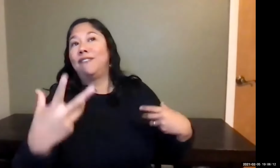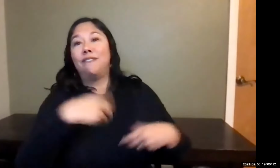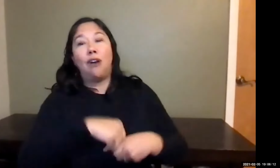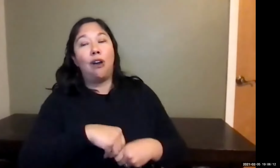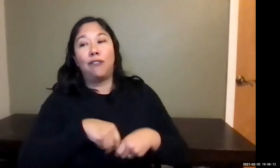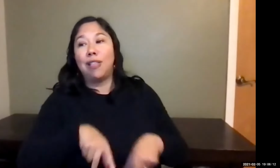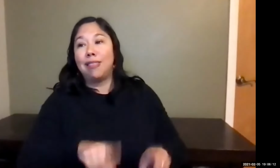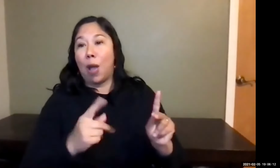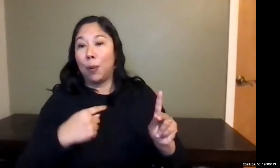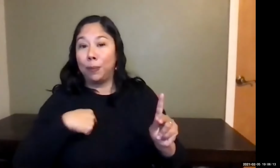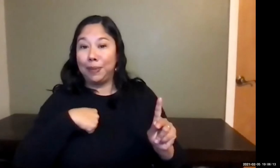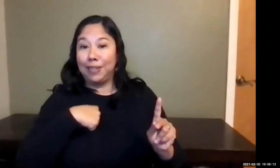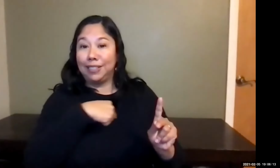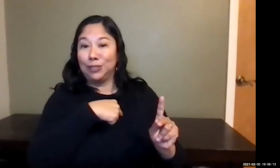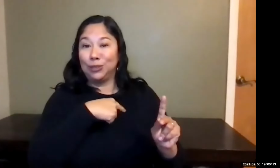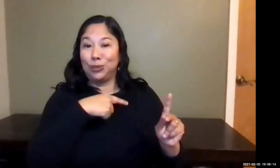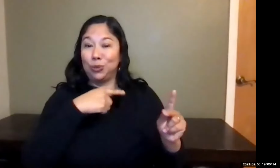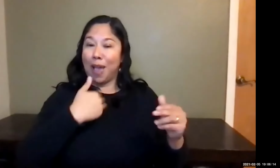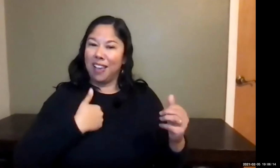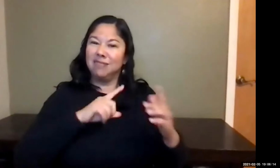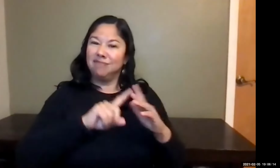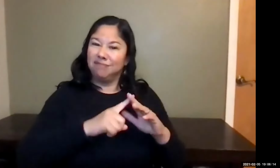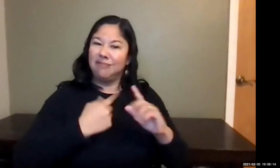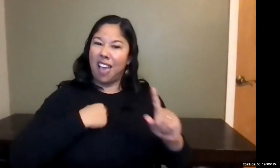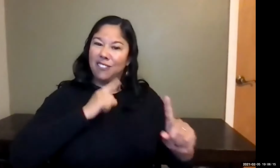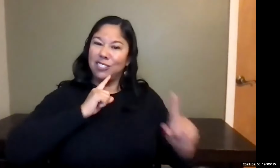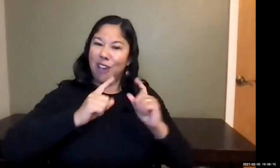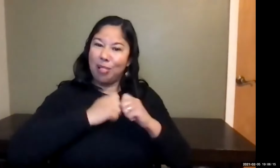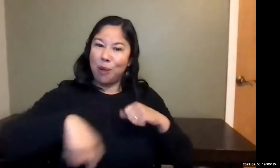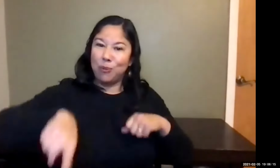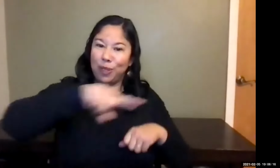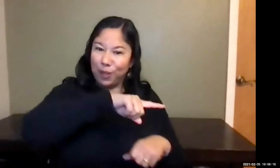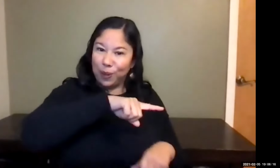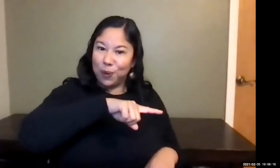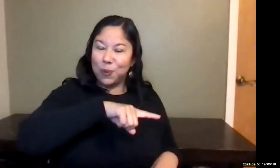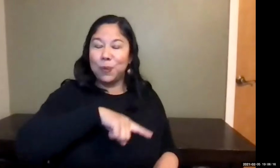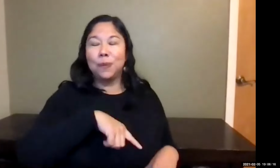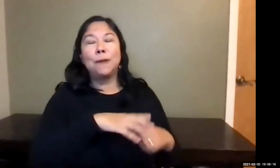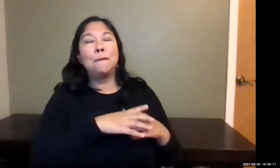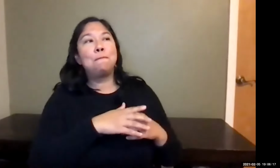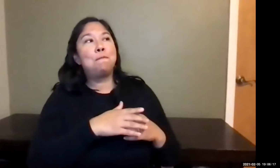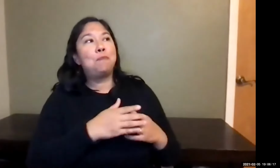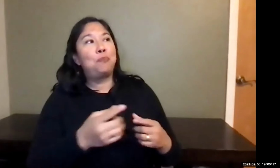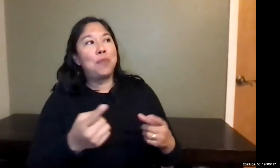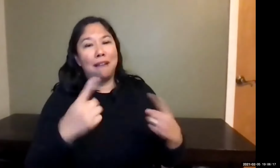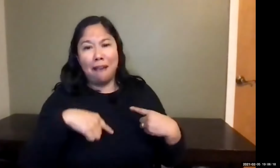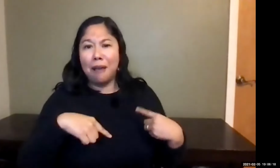me to just have a dialogue with you, really come and especially at an evening hour.